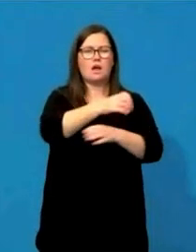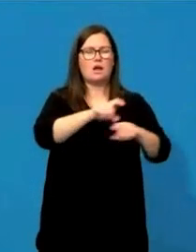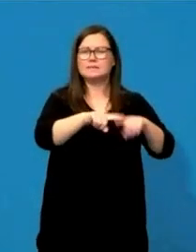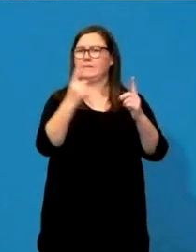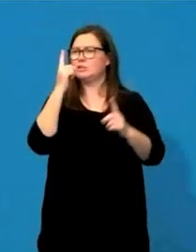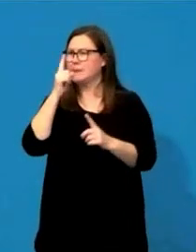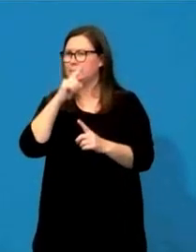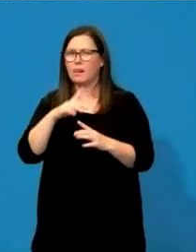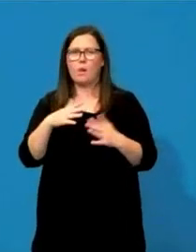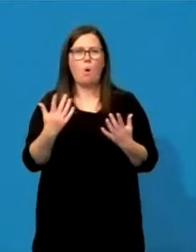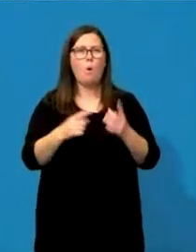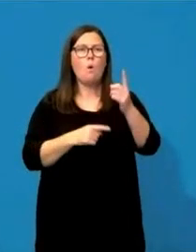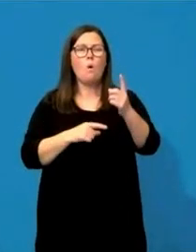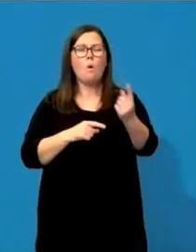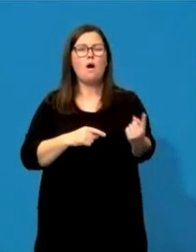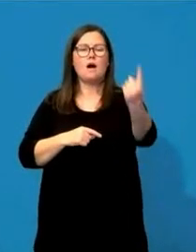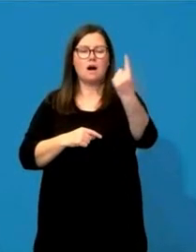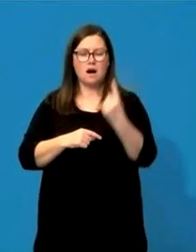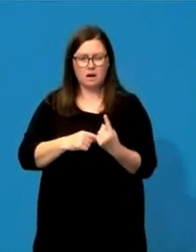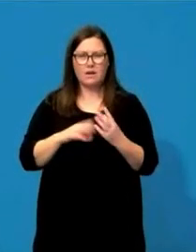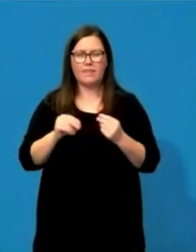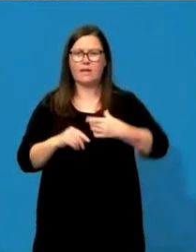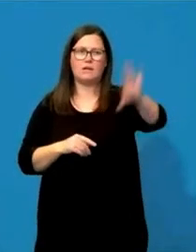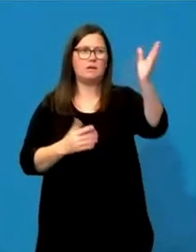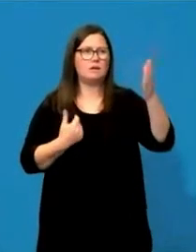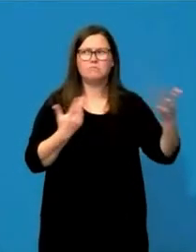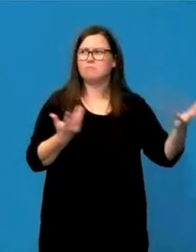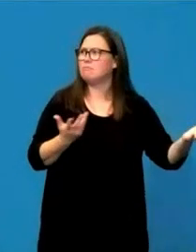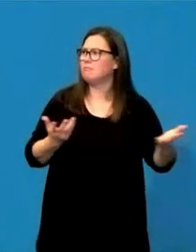They like to know who that person is so if any issues come up, they can go back to that